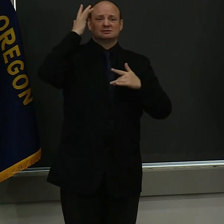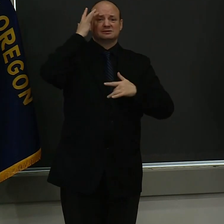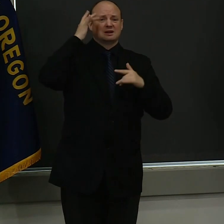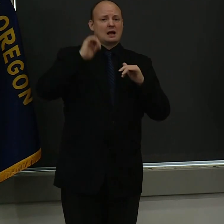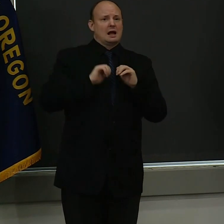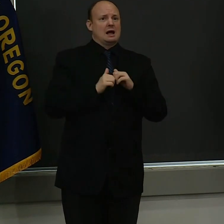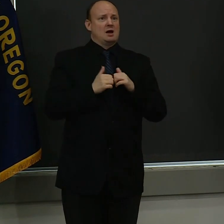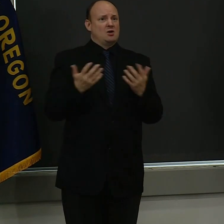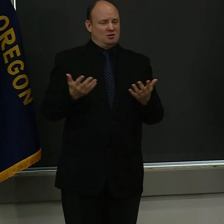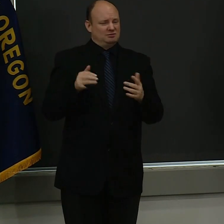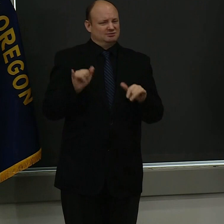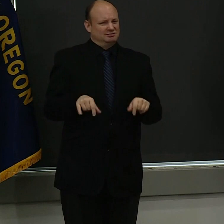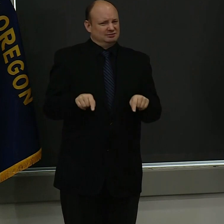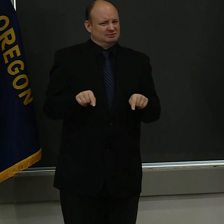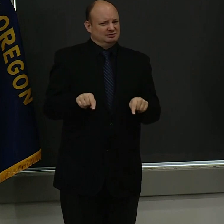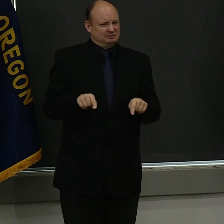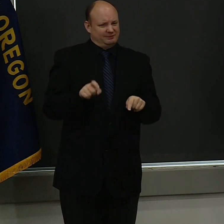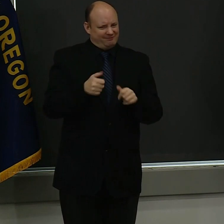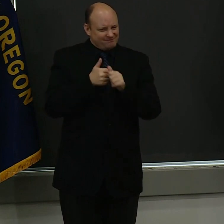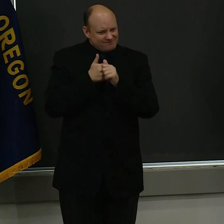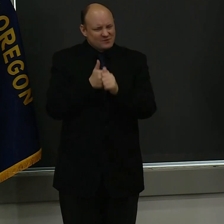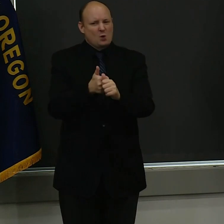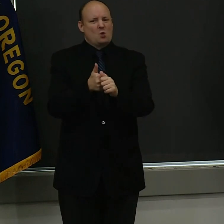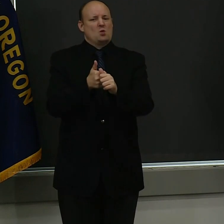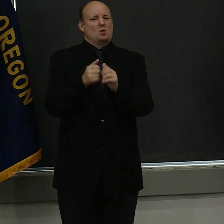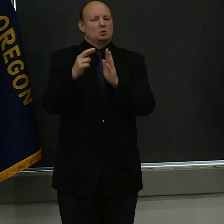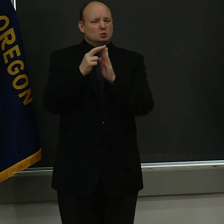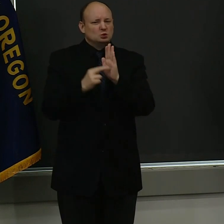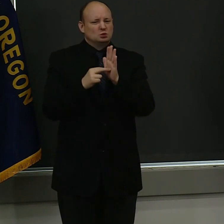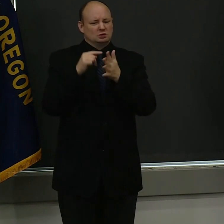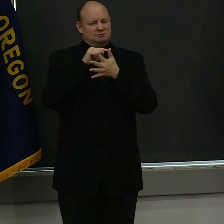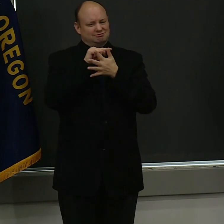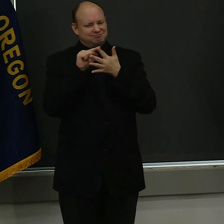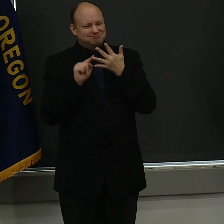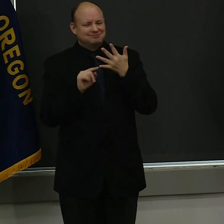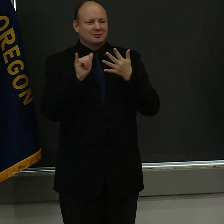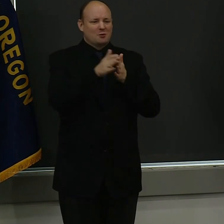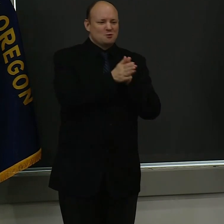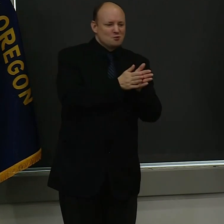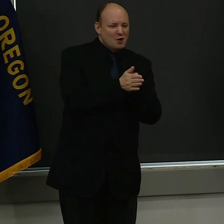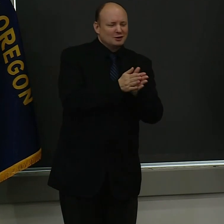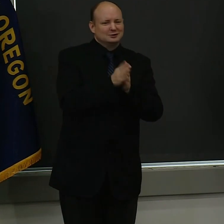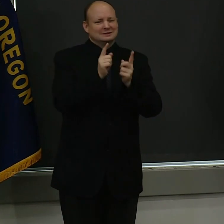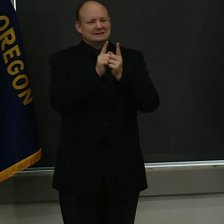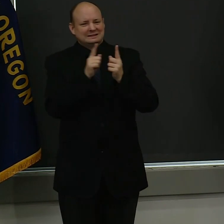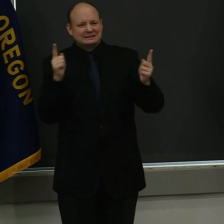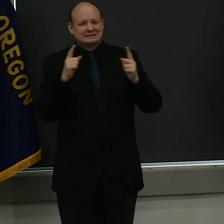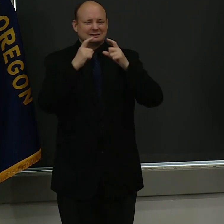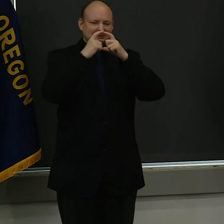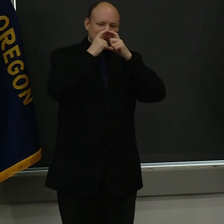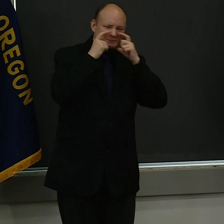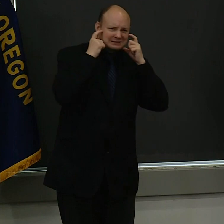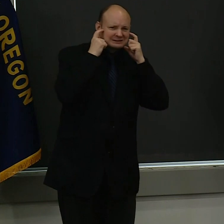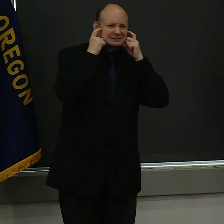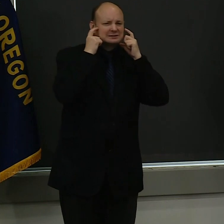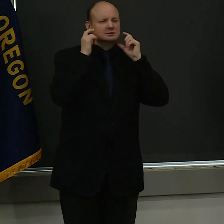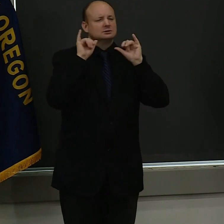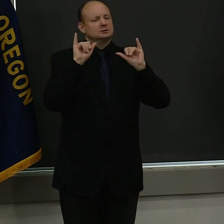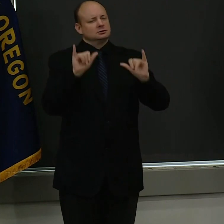HEALTHY AND STRONG IS BY PULLING HEALTHY AND STRONG IS BY PULLING TOGETHER HEALTHY AND STRONG IS BY PULLING TOGETHER AND HEALTHY AND STRONG IS BY PULLING TOGETHER AND GOING HEALTHY AND STRONG IS BY PULLING TOGETHER AND GOING ALL PULLING TOGETHER AND GOING ALL PULLING TOGETHER AND GOING ALL IN PULLING TOGETHER AND GOING ALL IN AGAINST PULLING TOGETHER AND GOING ALL IN AGAINST THIS PULLING TOGETHER AND GOING ALL IN AGAINST THIS VIRUS PULLING TOGETHER AND GOING ALL IN AGAINST THIS VIRUS RIGHT PULLING TOGETHER AND GOING ALL IN AGAINST THIS VIRUS RIGHT NOW IN AGAINST THIS VIRUS RIGHT NOW IN AGAINST THIS VIRUS RIGHT NOW . . NOW . NOW IS . NOW IS THE . NOW IS THE TIME . NOW IS THE TIME TO . NOW IS THE TIME TO DOUBLE . NOW IS THE TIME TO DOUBLE DOWN NOW IS THE TIME TO DOUBLE DOWN NOW IS THE TIME TO DOUBLE DOWN ON NOW IS THE TIME TO DOUBLE DOWN ON THE NOW IS THE TIME TO DOUBLE DOWN ON THE ONLY NOW IS THE TIME TO DOUBLE DOWN ON THE ONLY TRULY NOW IS THE TIME TO DOUBLE DOWN ON THE ONLY TRULY EFFECTIVE ON THE ONLY TRULY EFFECTIVE